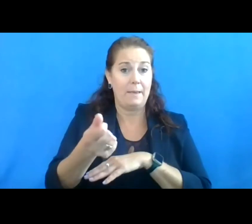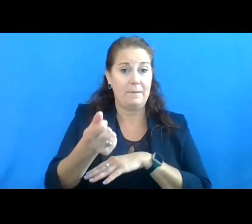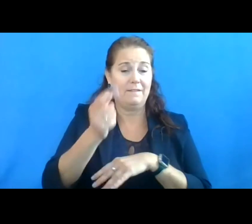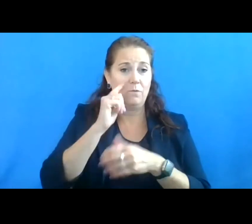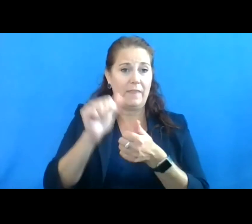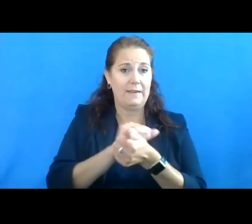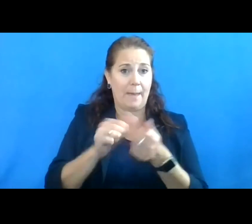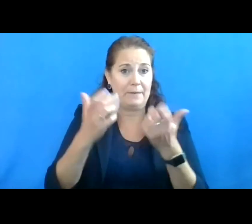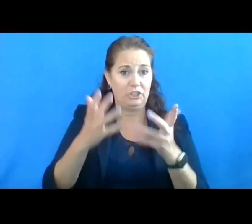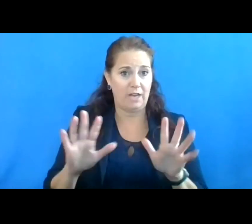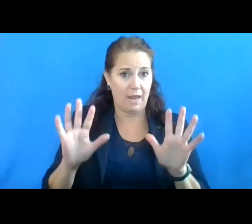done.